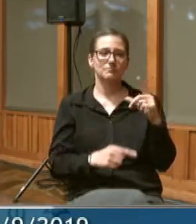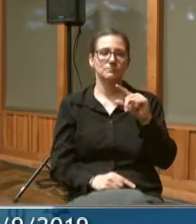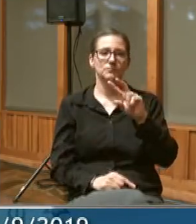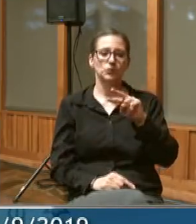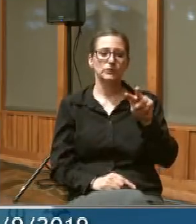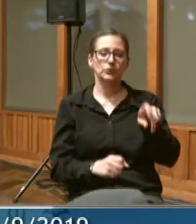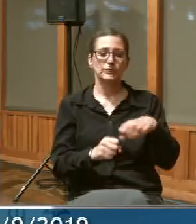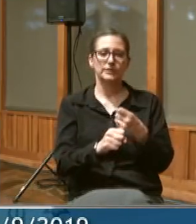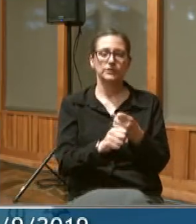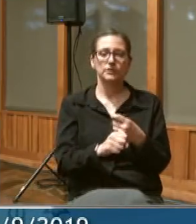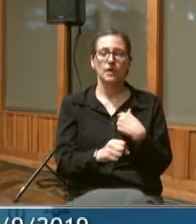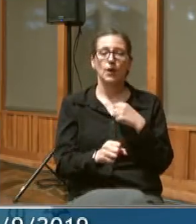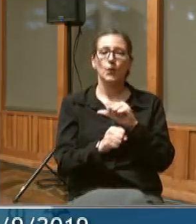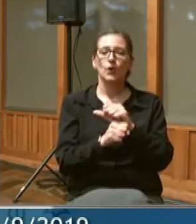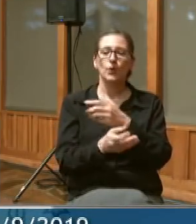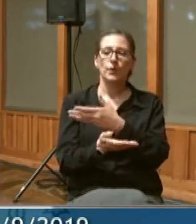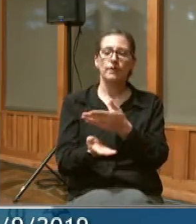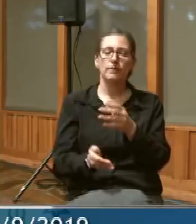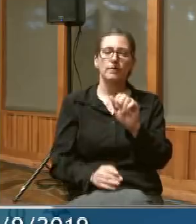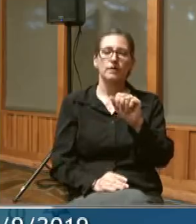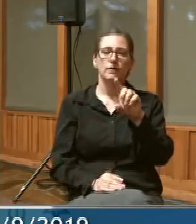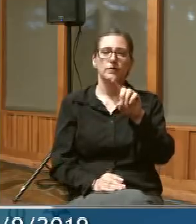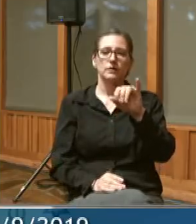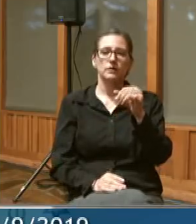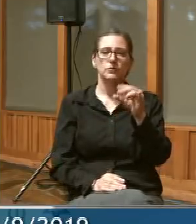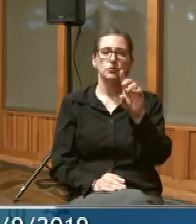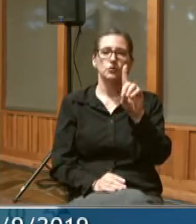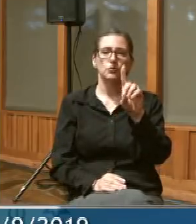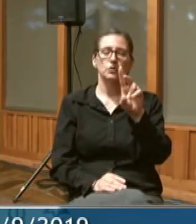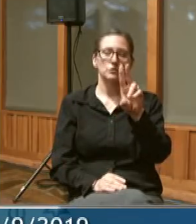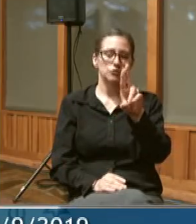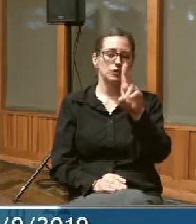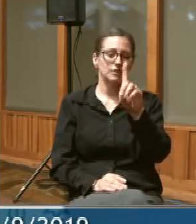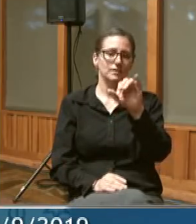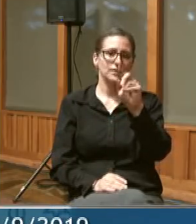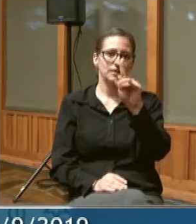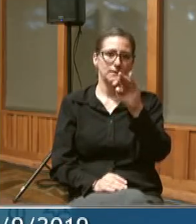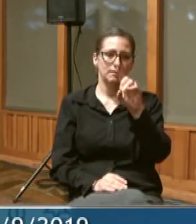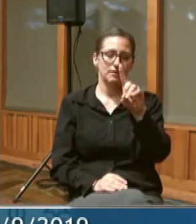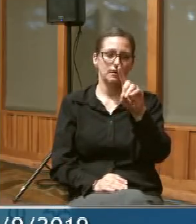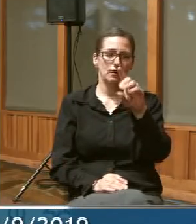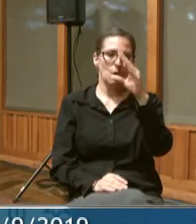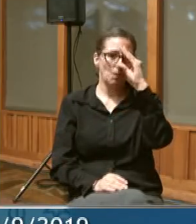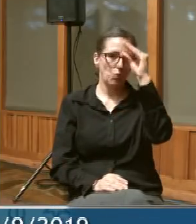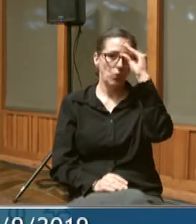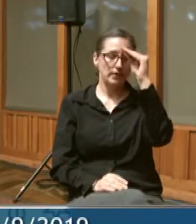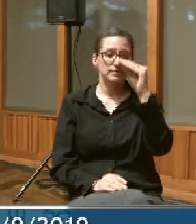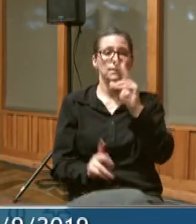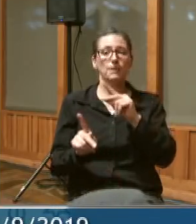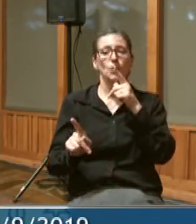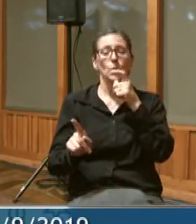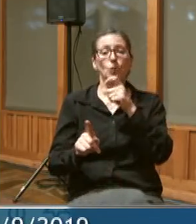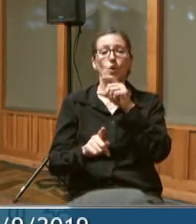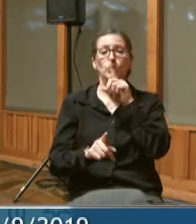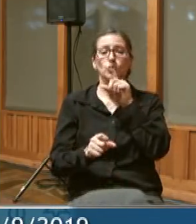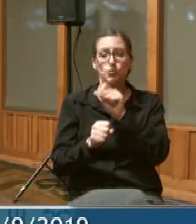I'M RICH SCHULLER, I'M AN EDUCATOR OF 22 YEAR YEARS. I WORK WITH ADJUDICATED BOYS,